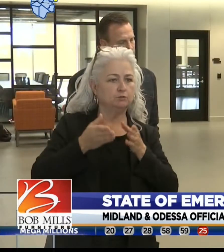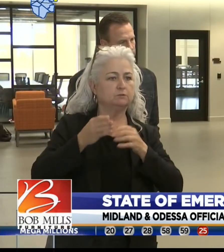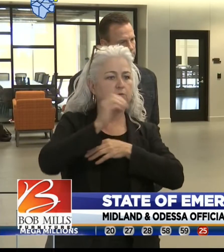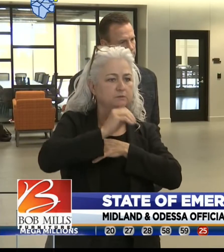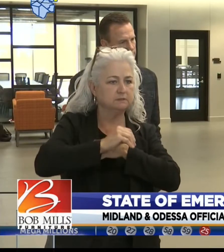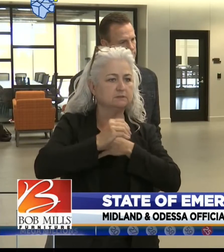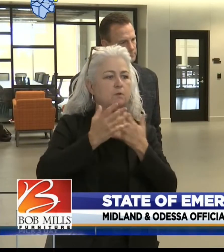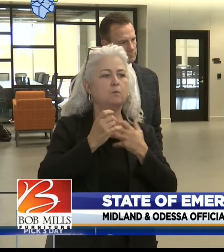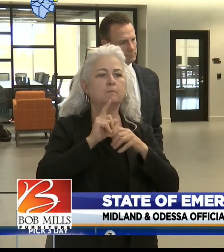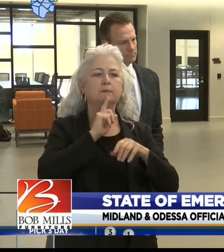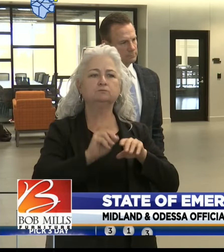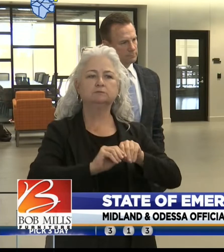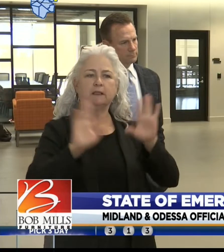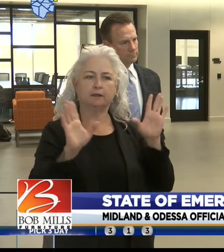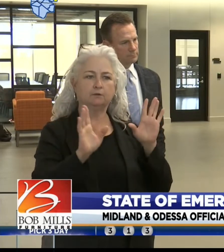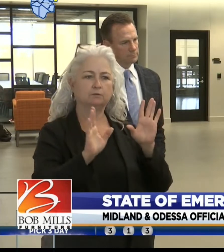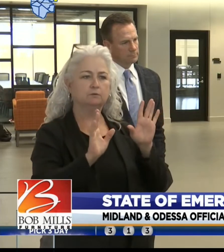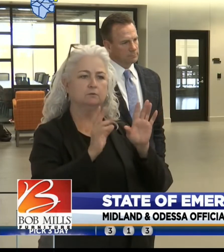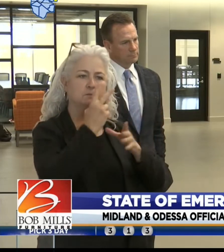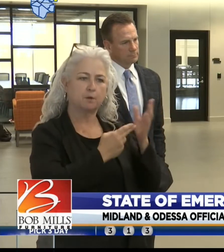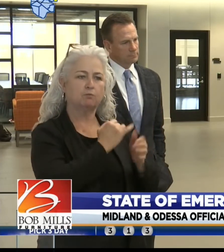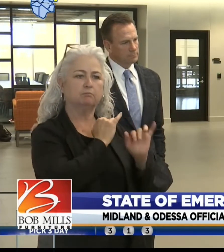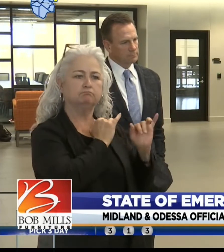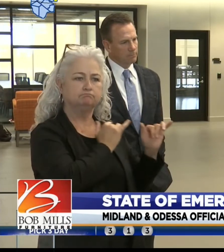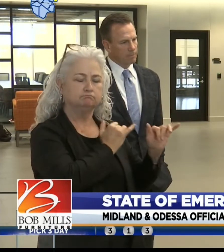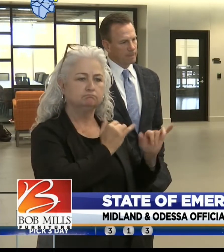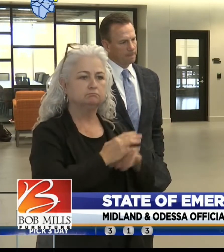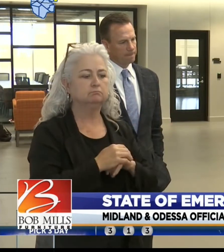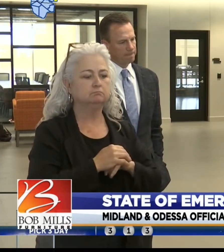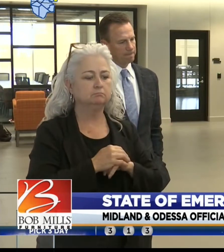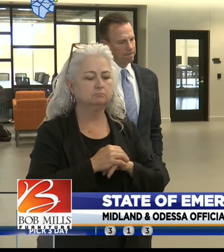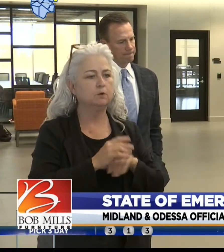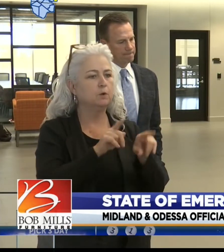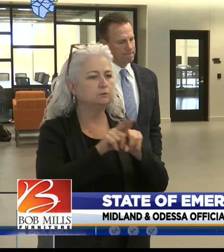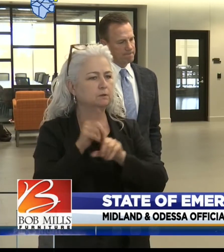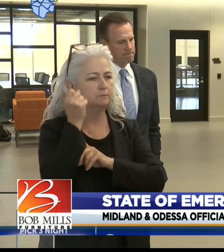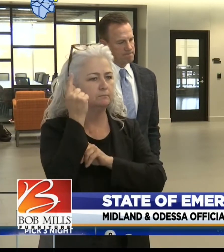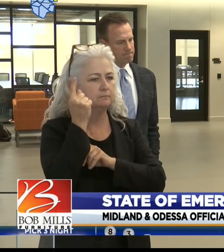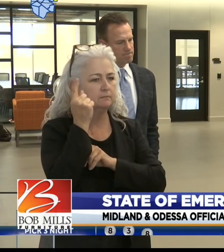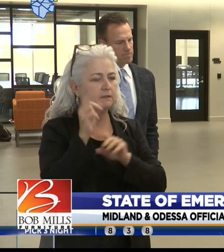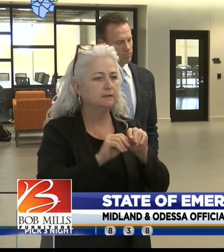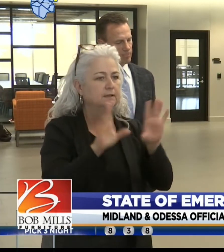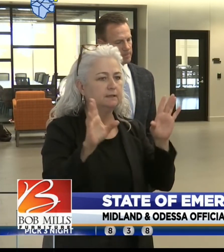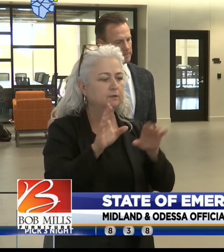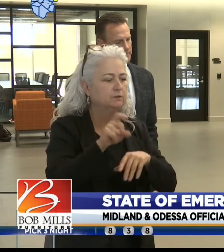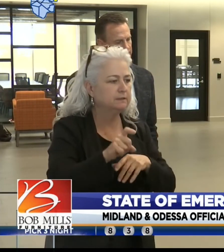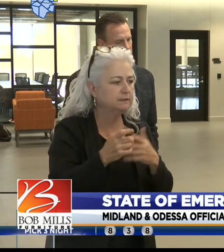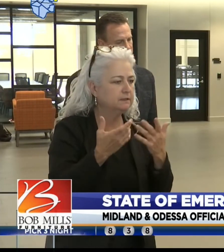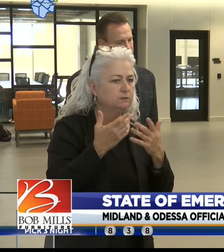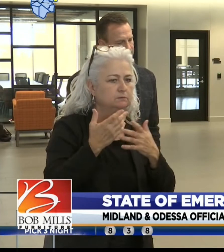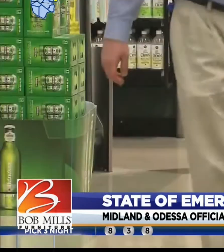COMMUNITIES TO UNDERSTAND THE MEANS AND MOST IMPORTANTLY THE PRECAUTIONS WE ALL NEED TO TAKE" "THE WORST THING YOU CAN DO IS HURRY OUT TO WALMART OR SAMS OR HEB OR YOUR